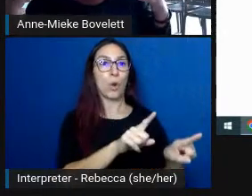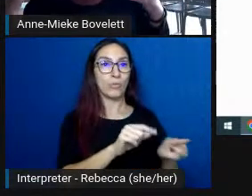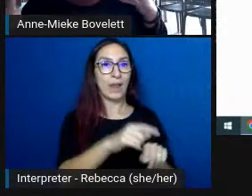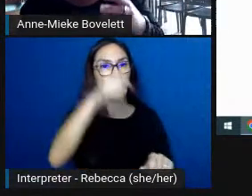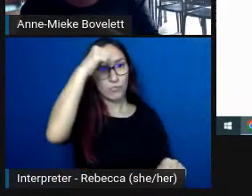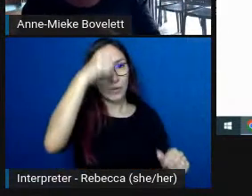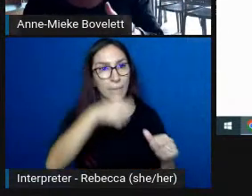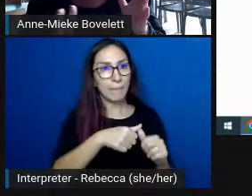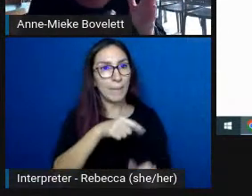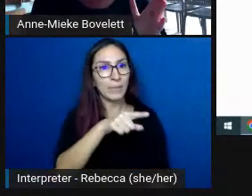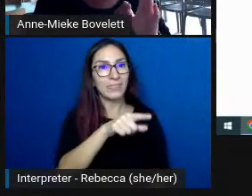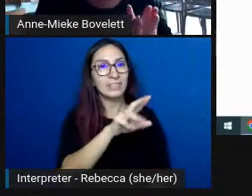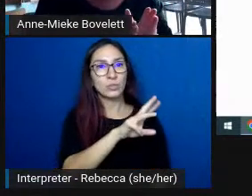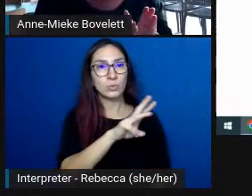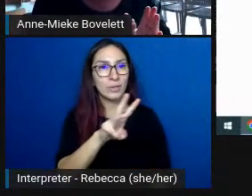on this website, I would have to